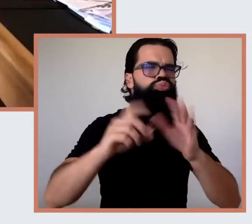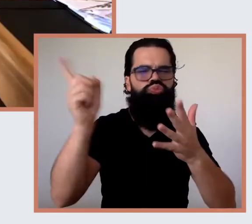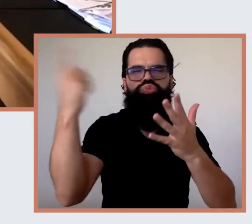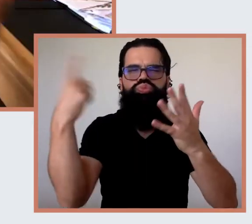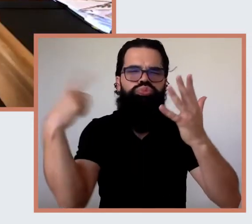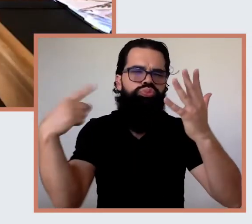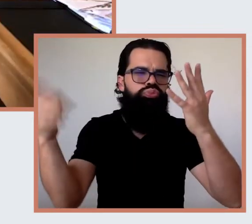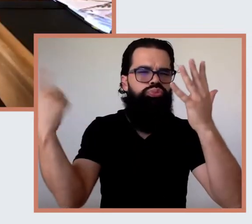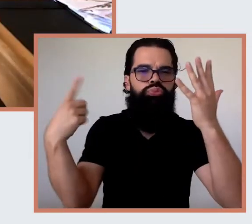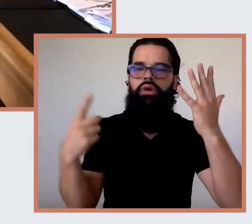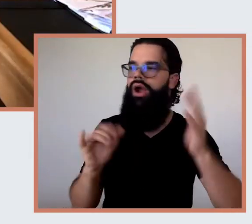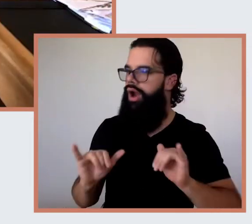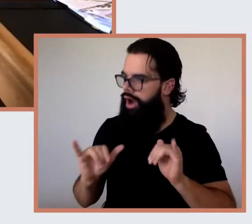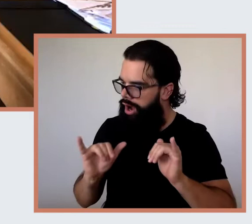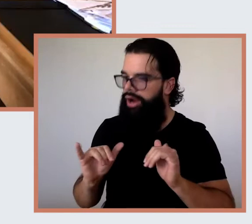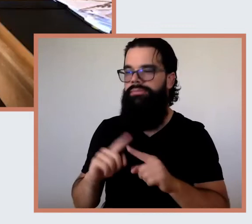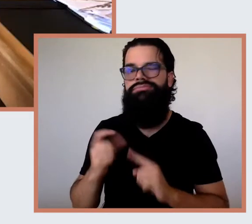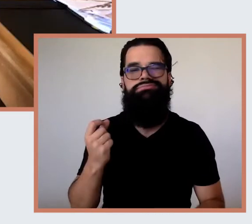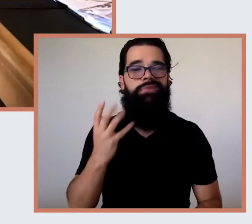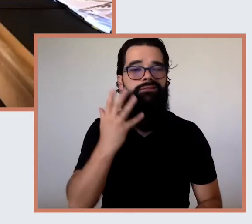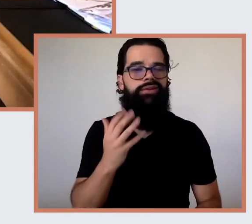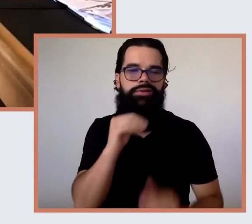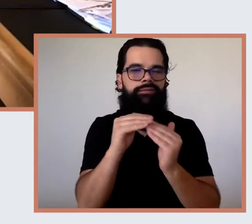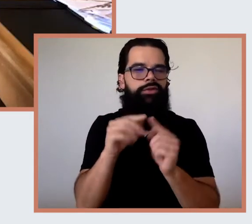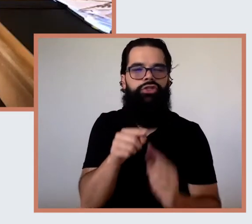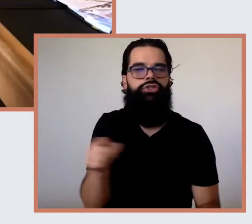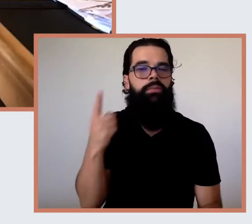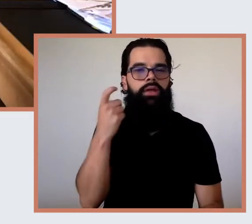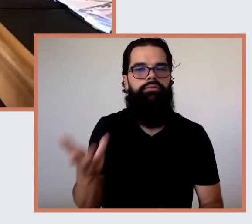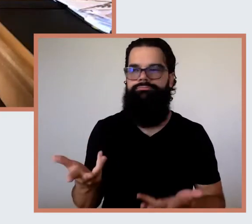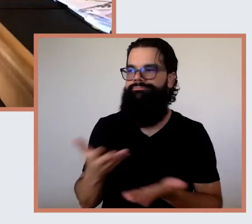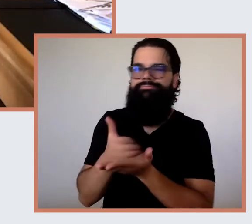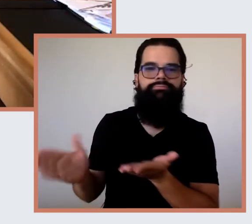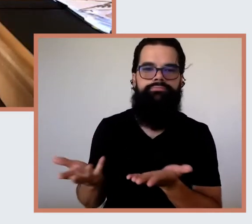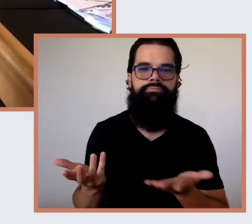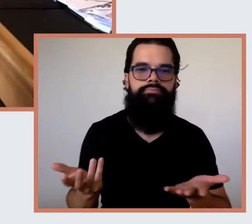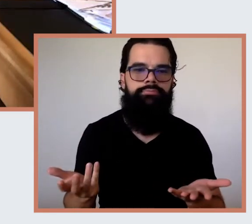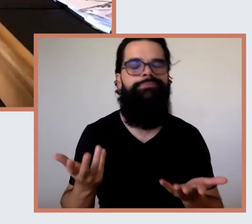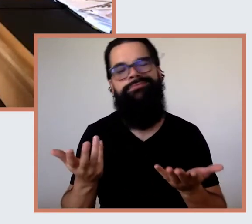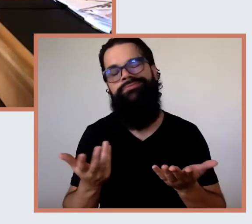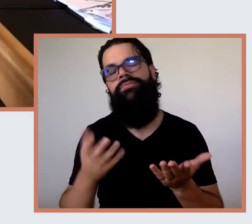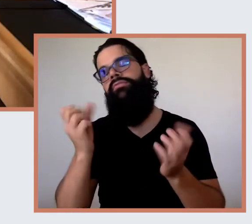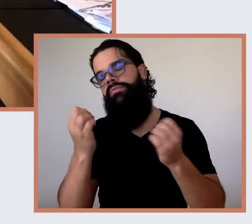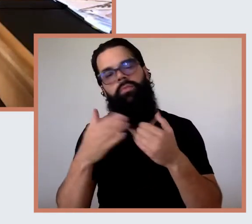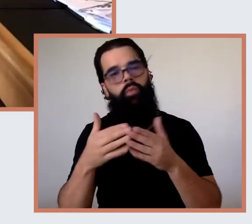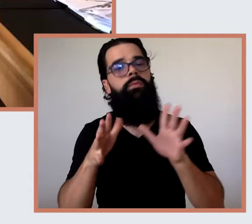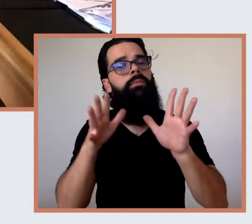to us because that's what we need now. Well that's not fair to them either because it only sets you up to fail.